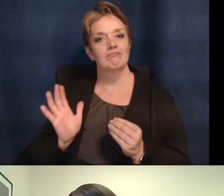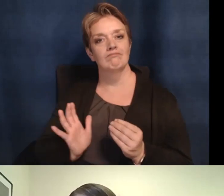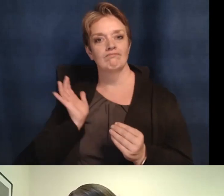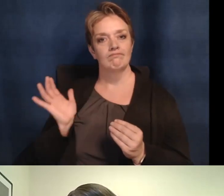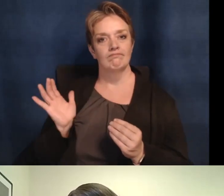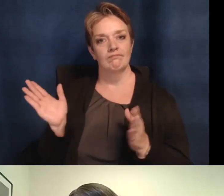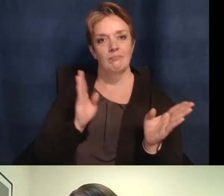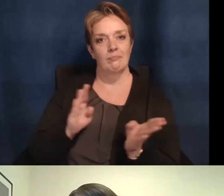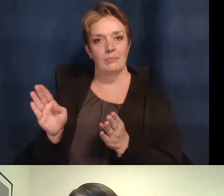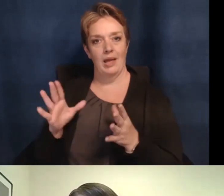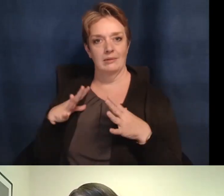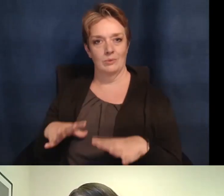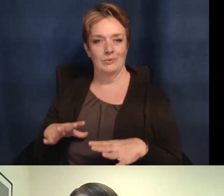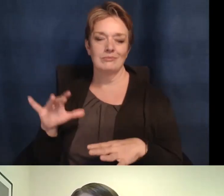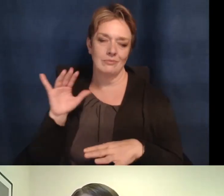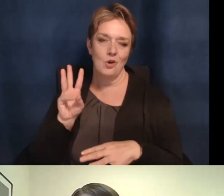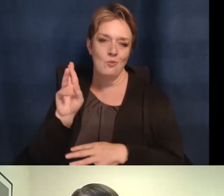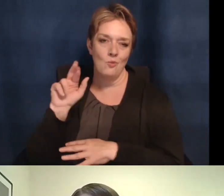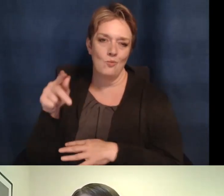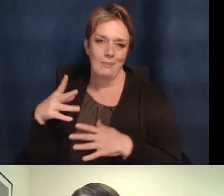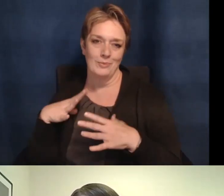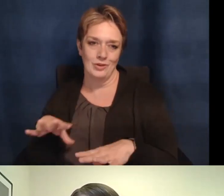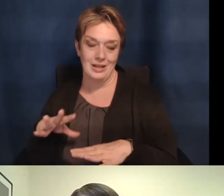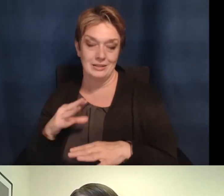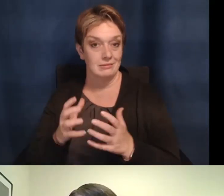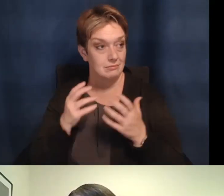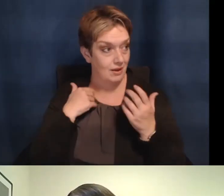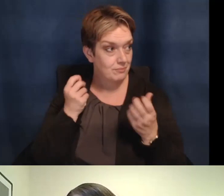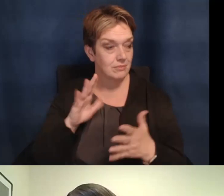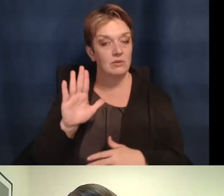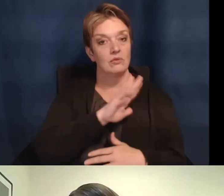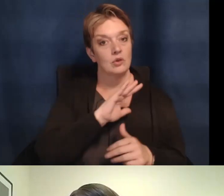like the wrap dresses– and we have a lot of the original inspiration